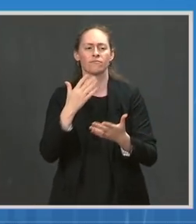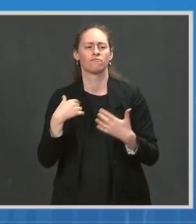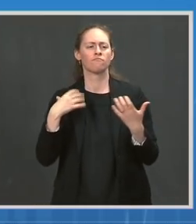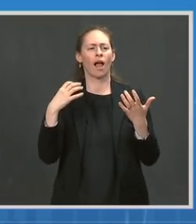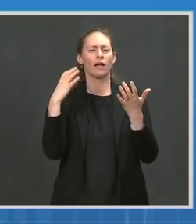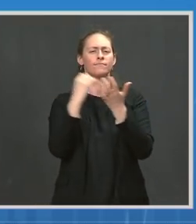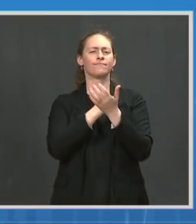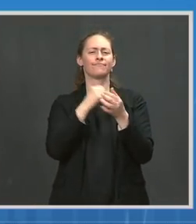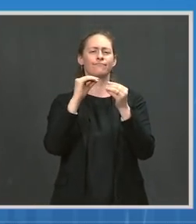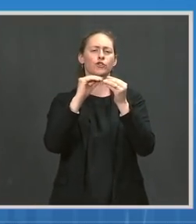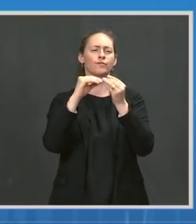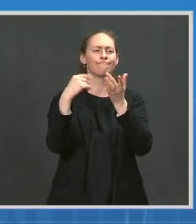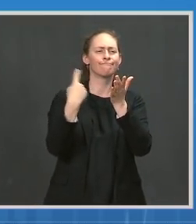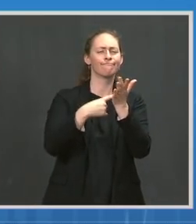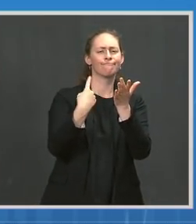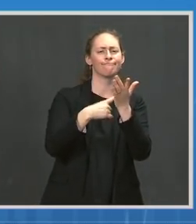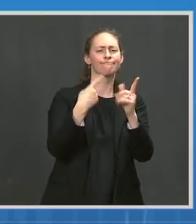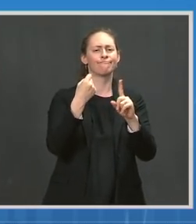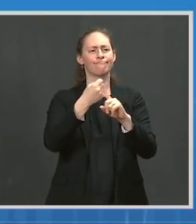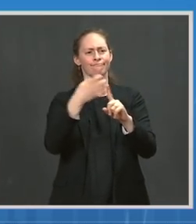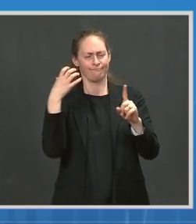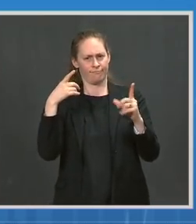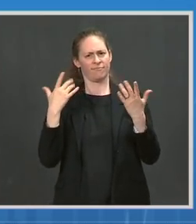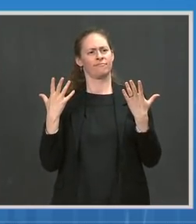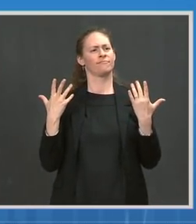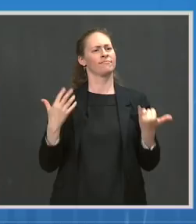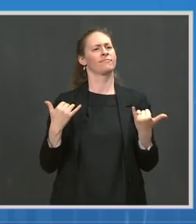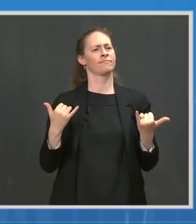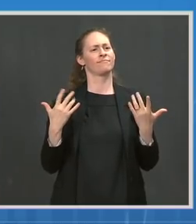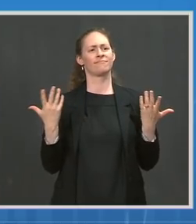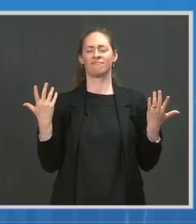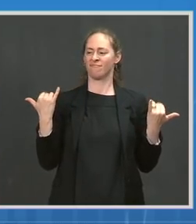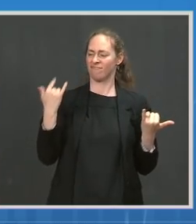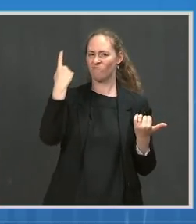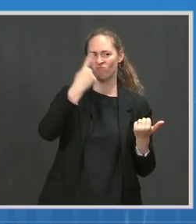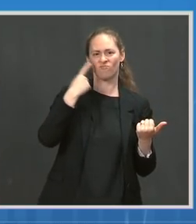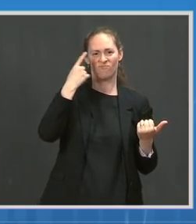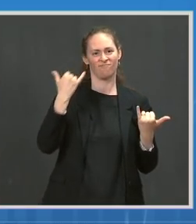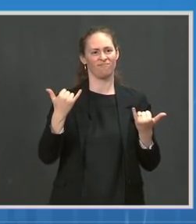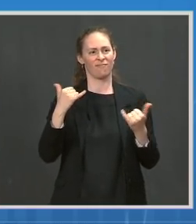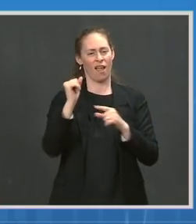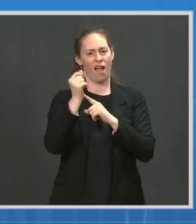of what today means, namely April 19th. Can I have the first slide, please?